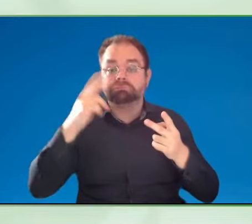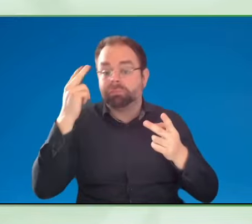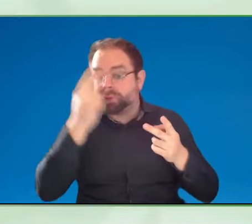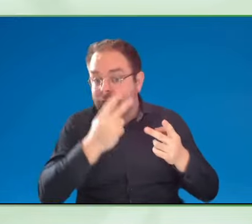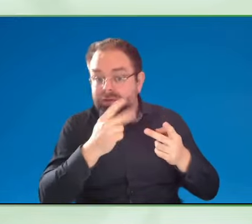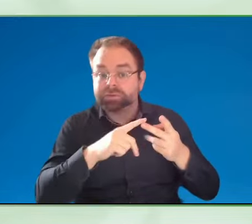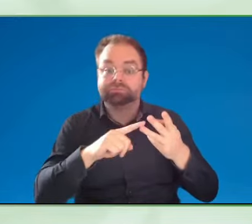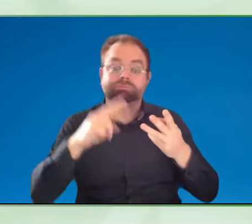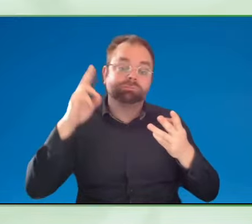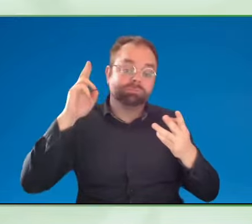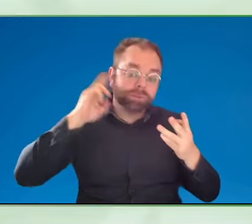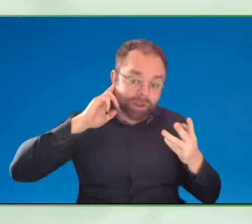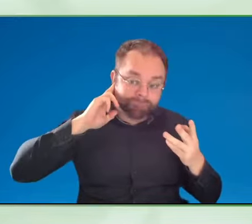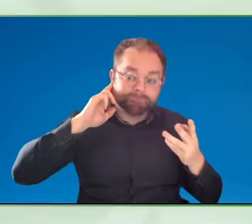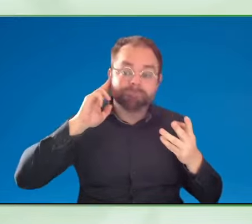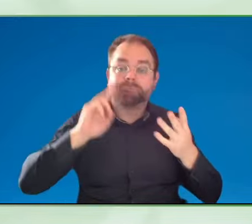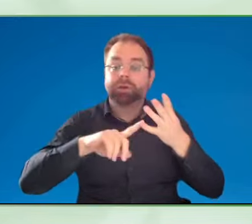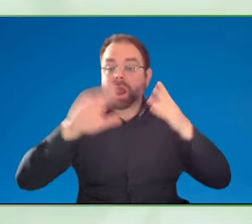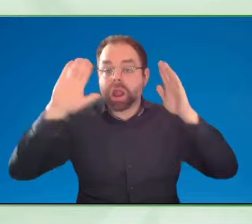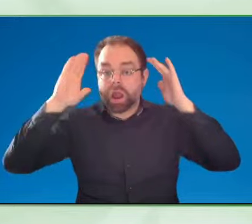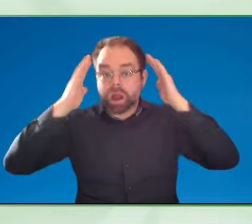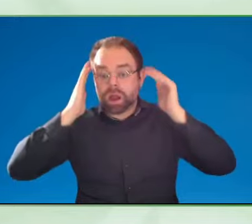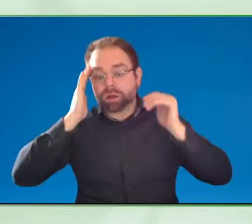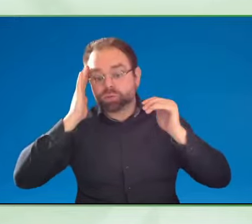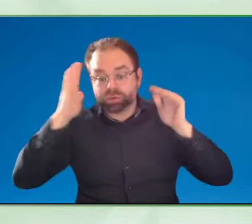into the library space. Fantastic.